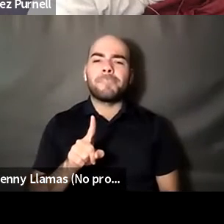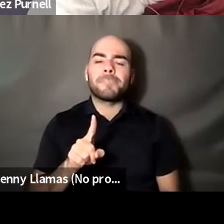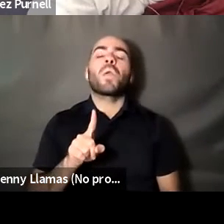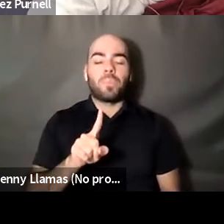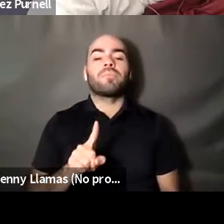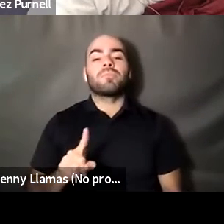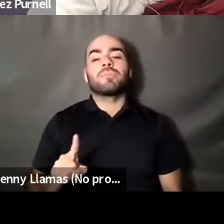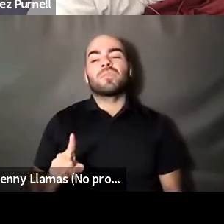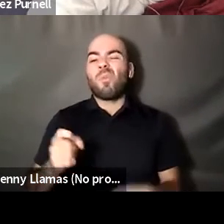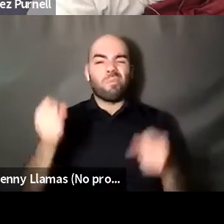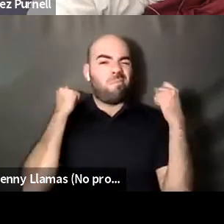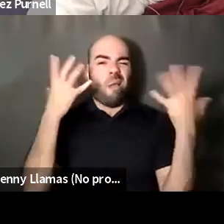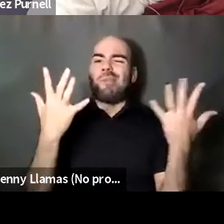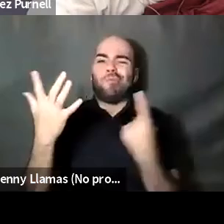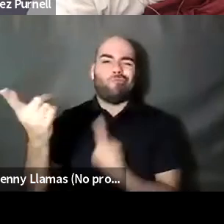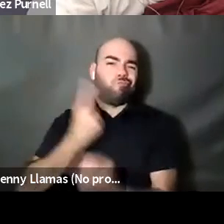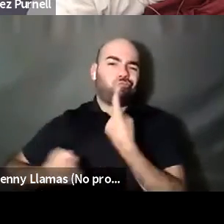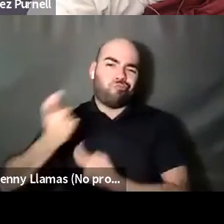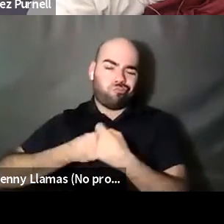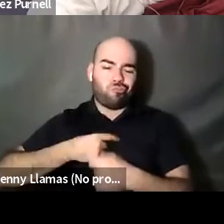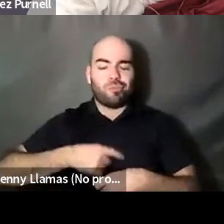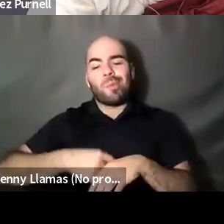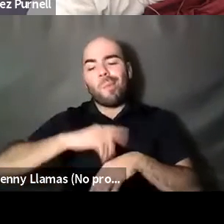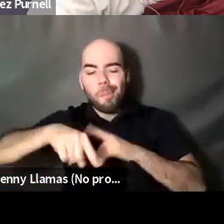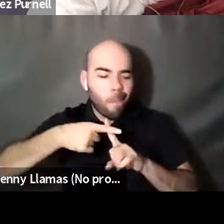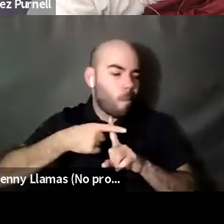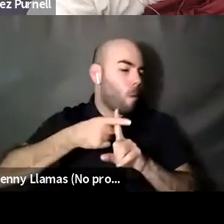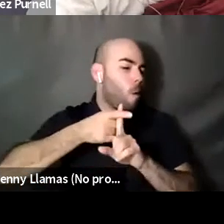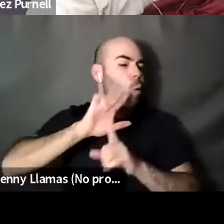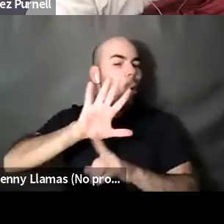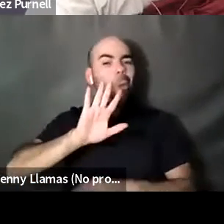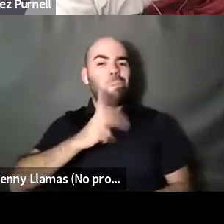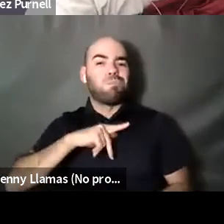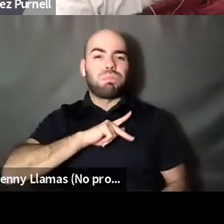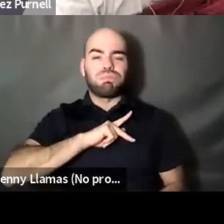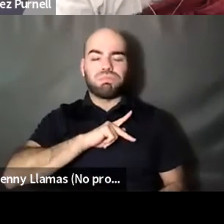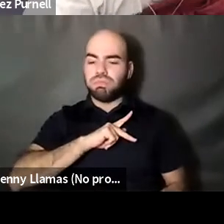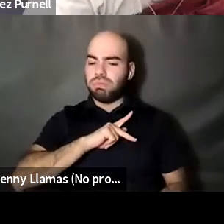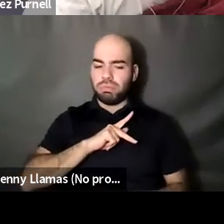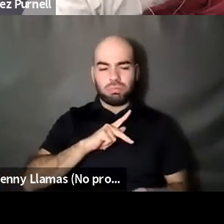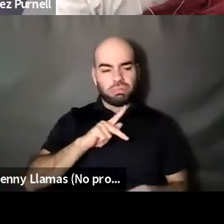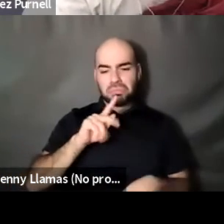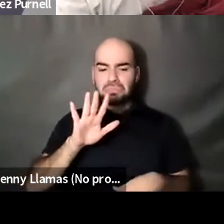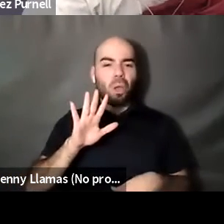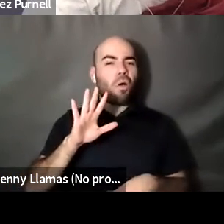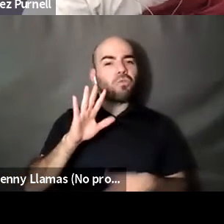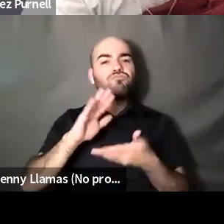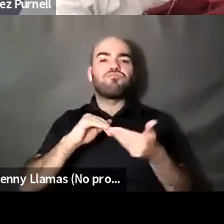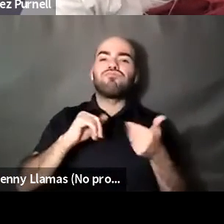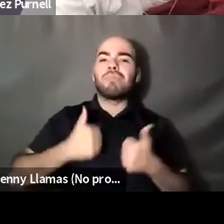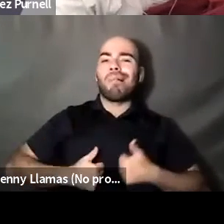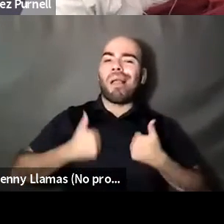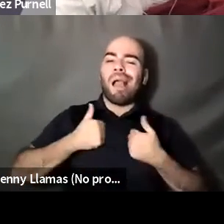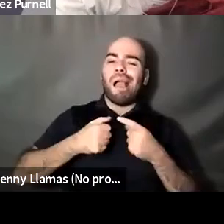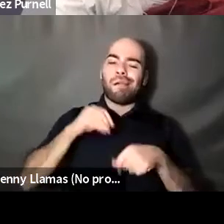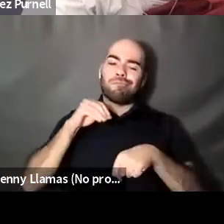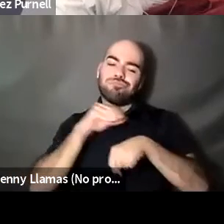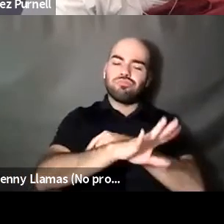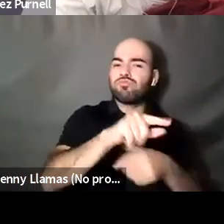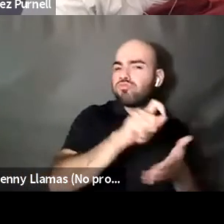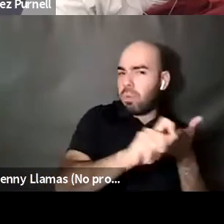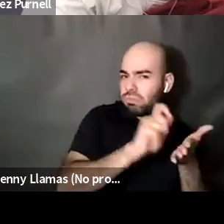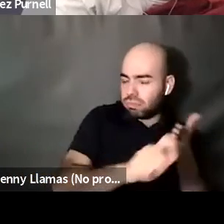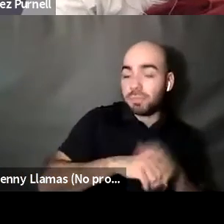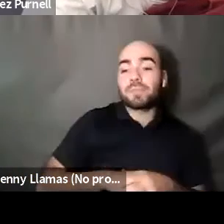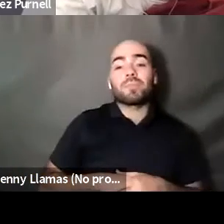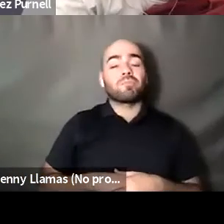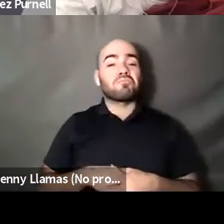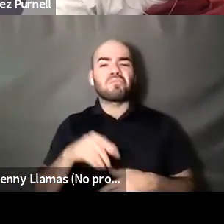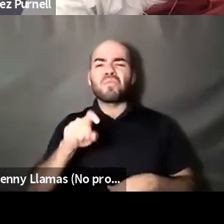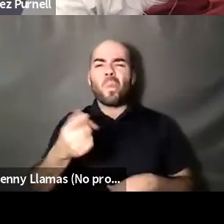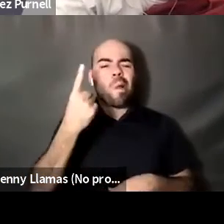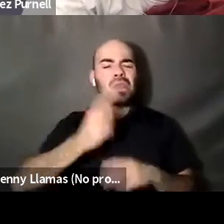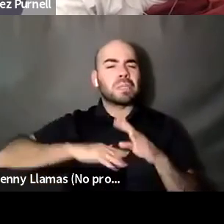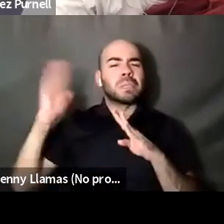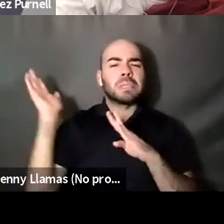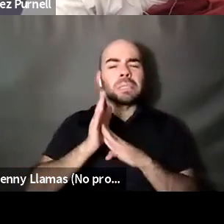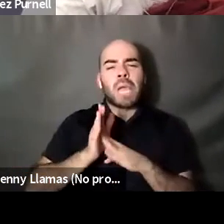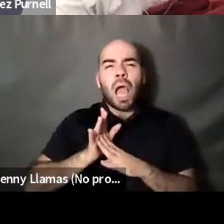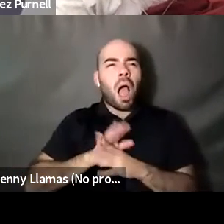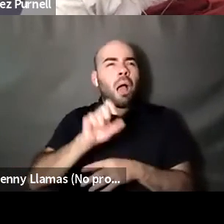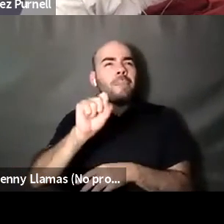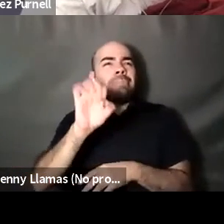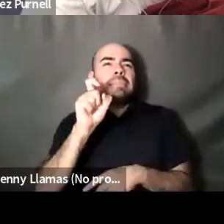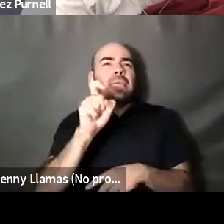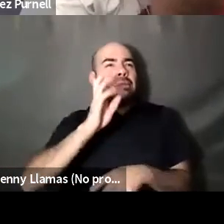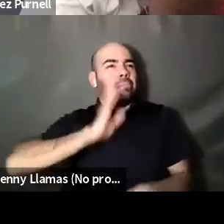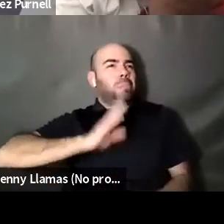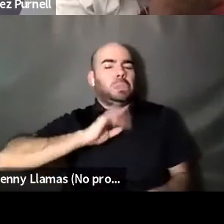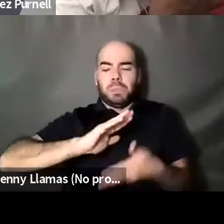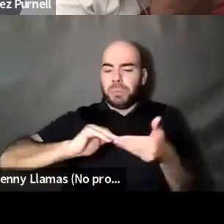Kenyon Farrow (he/him/his): A lot of questions about kind of how you're, you know, kind of personal, you know, sex, sexual experiences sex life influence your writing. What is one of the most memorable sexual experiences or realizations of your body that uplifted and changed you.